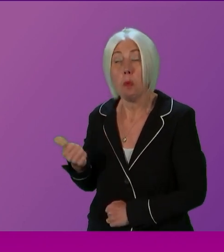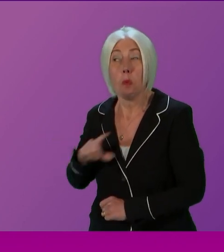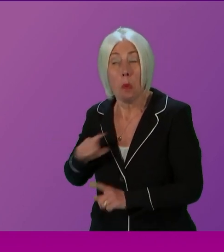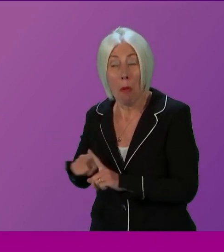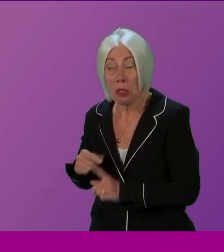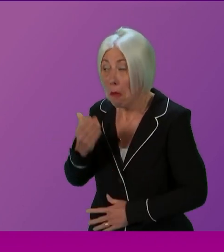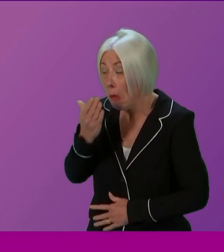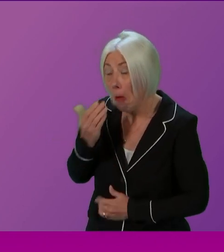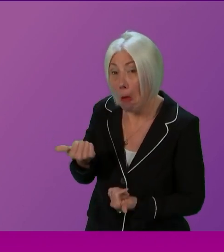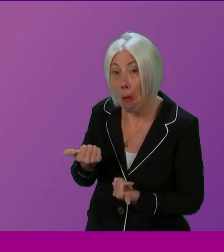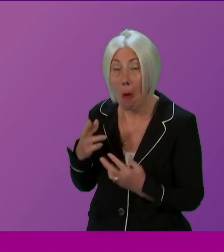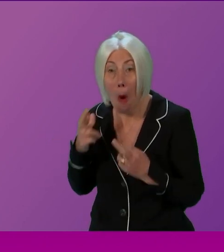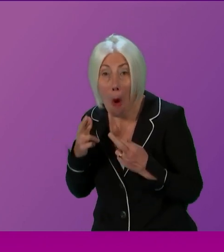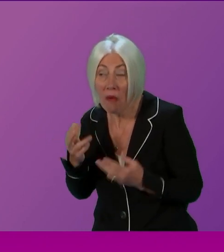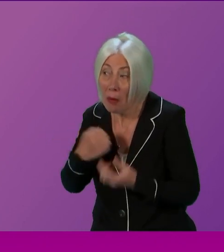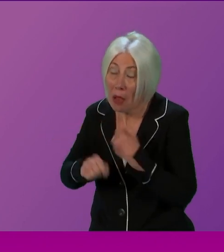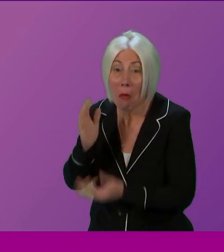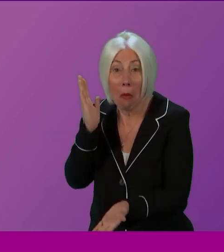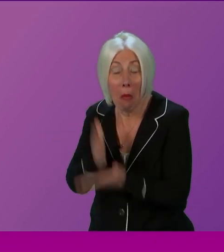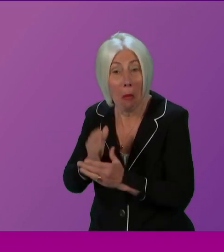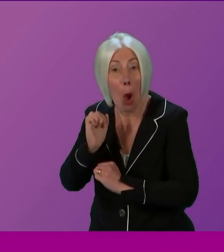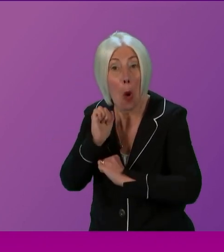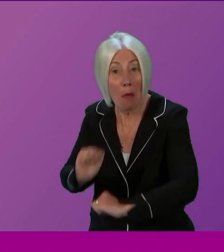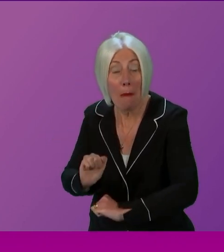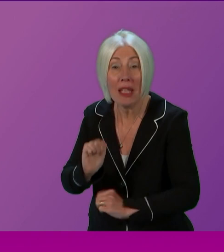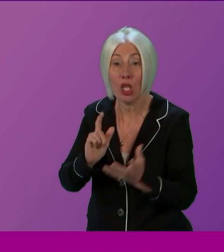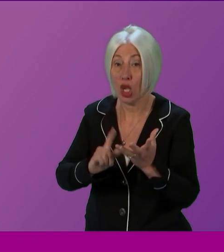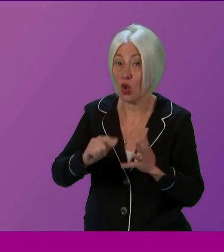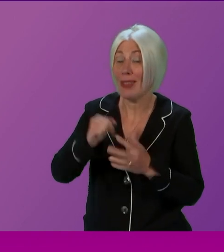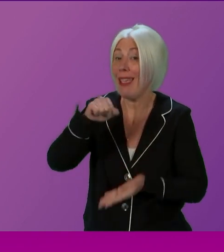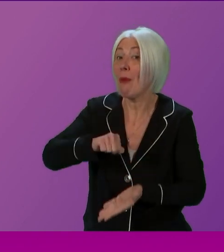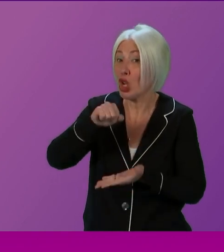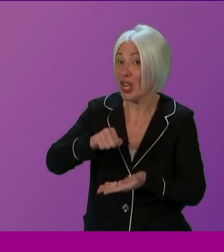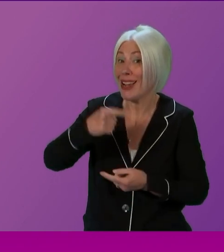those realised and turned into concrete commitments in the UK budget next week.